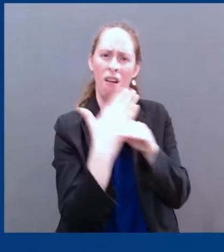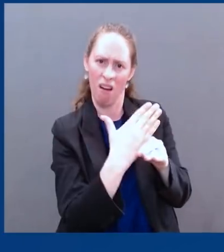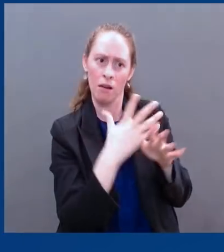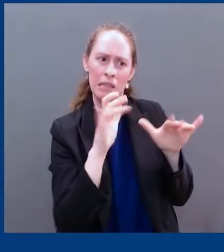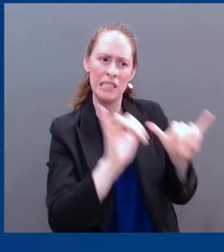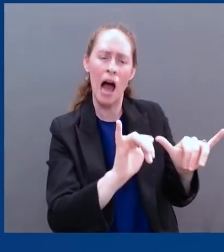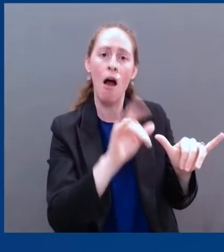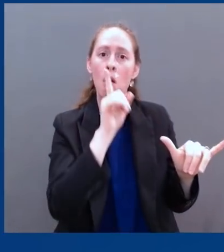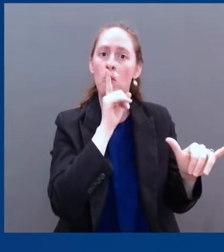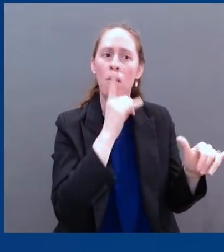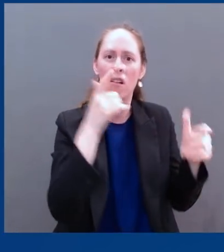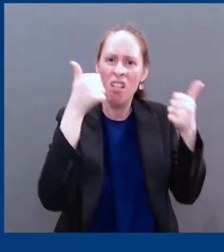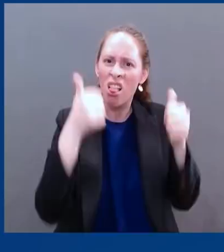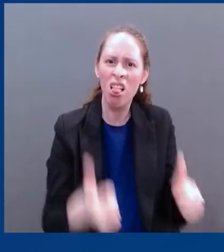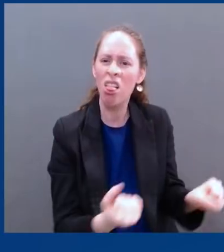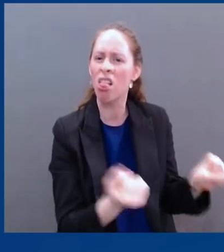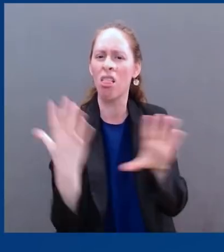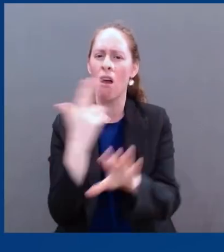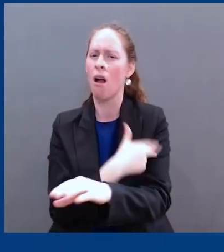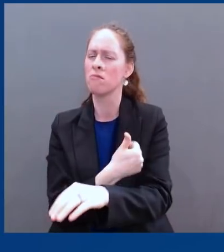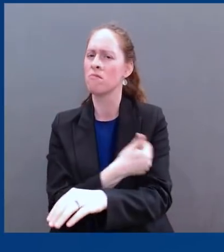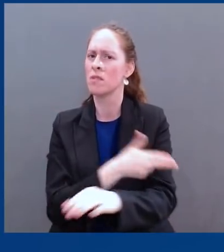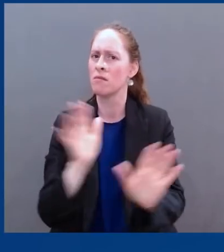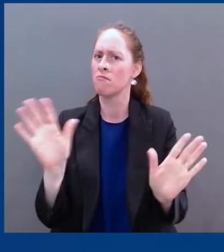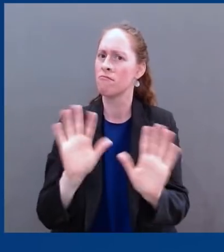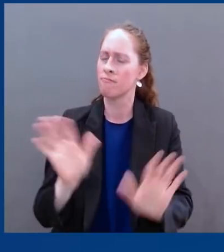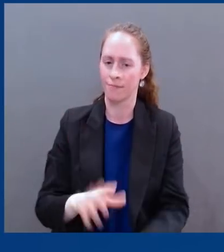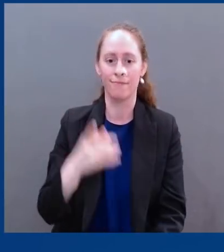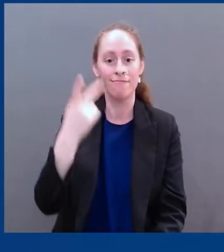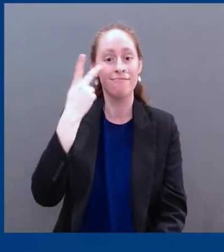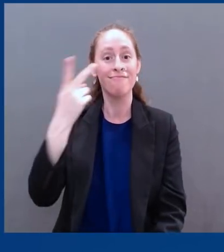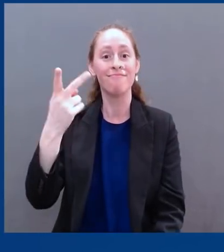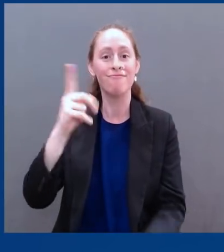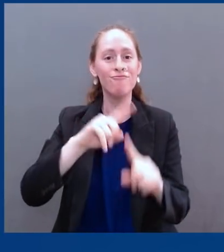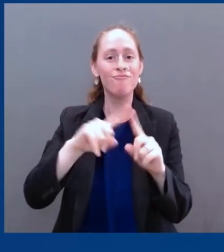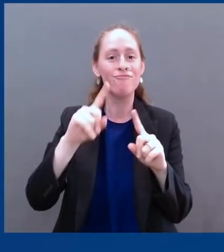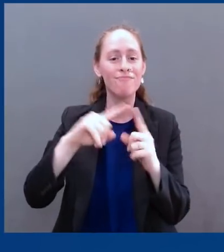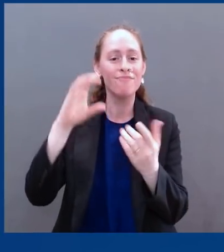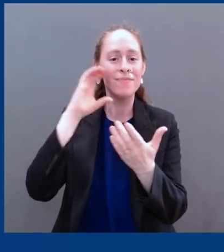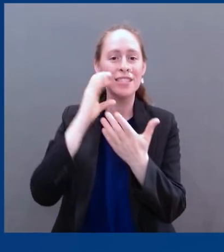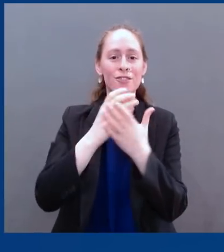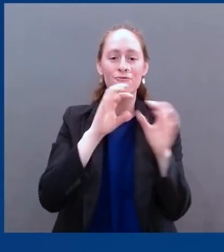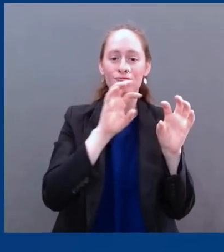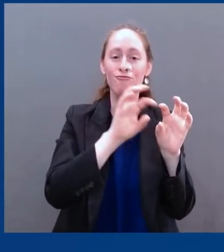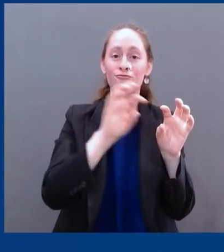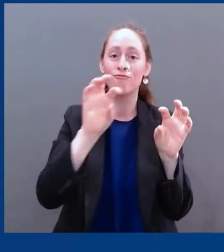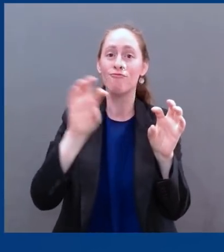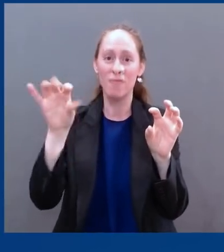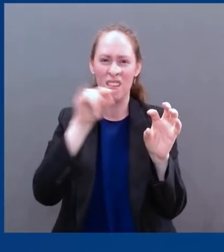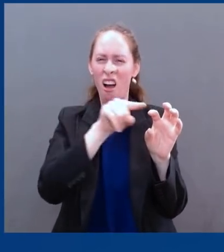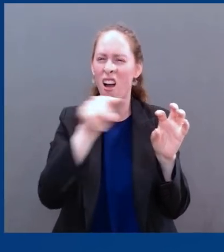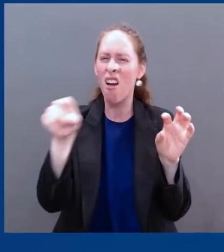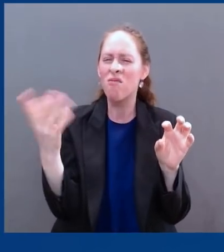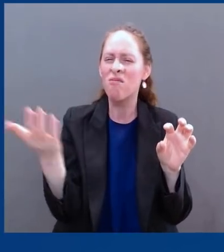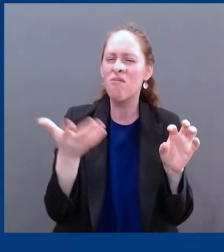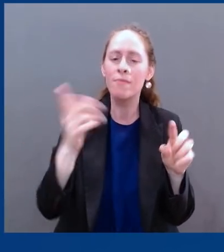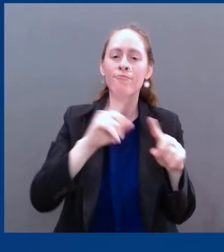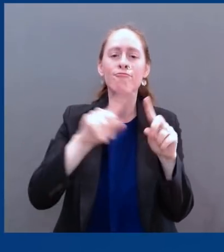we now have a number of antivirals in our toolkit for non-hospitalized patients with ca- --